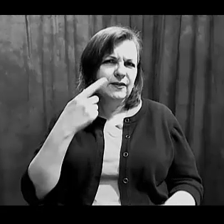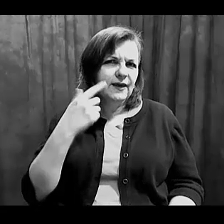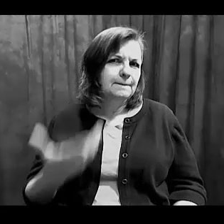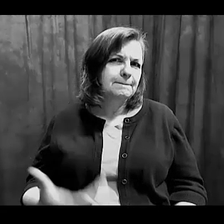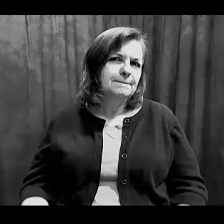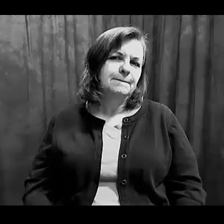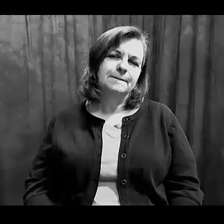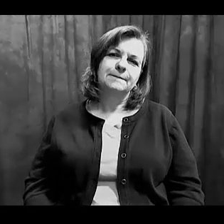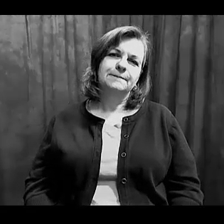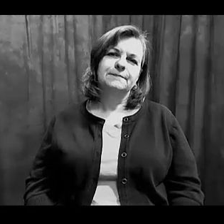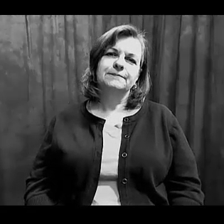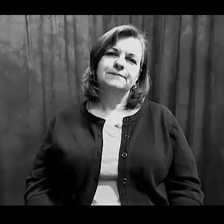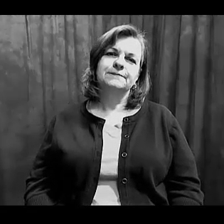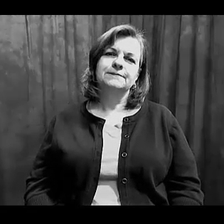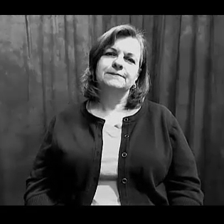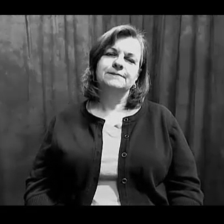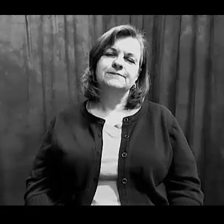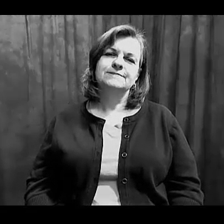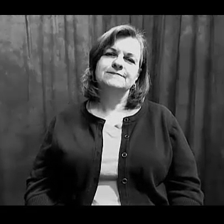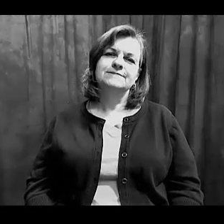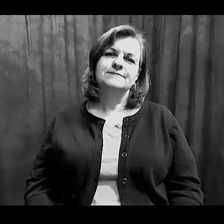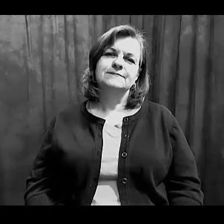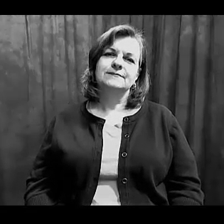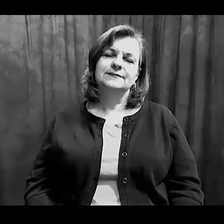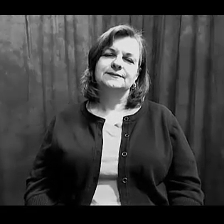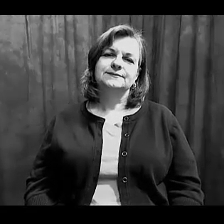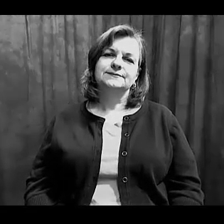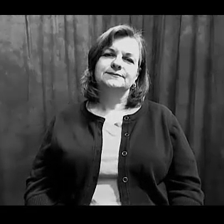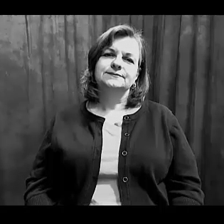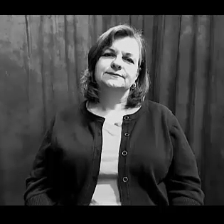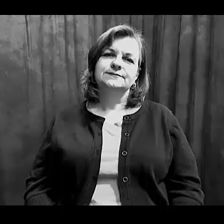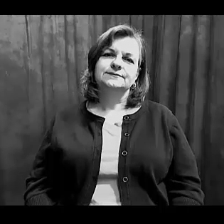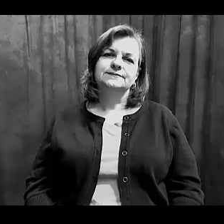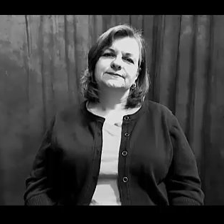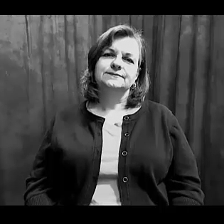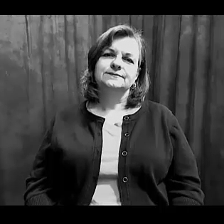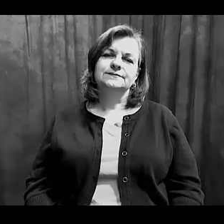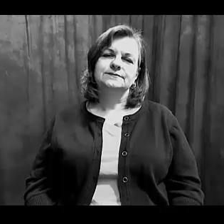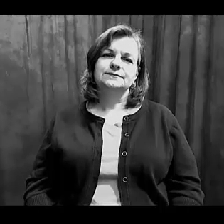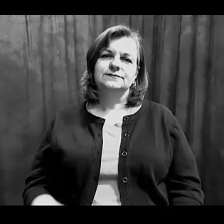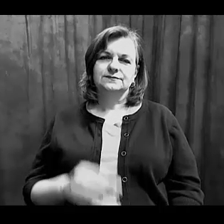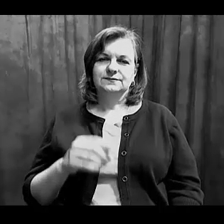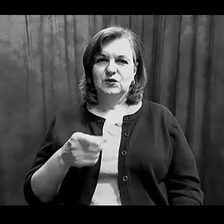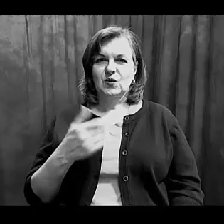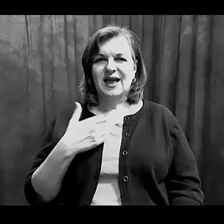what do you think?